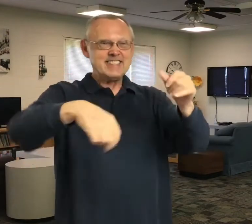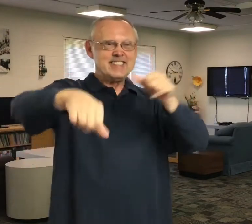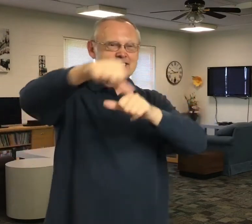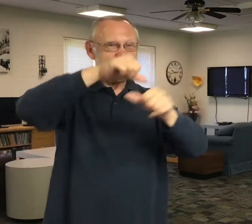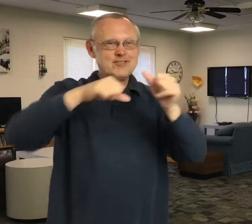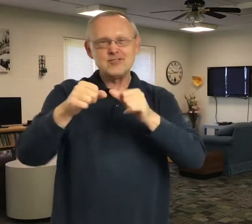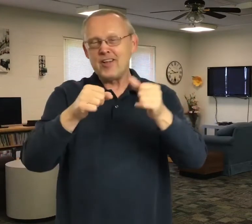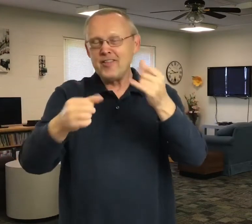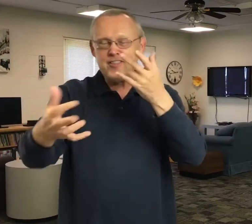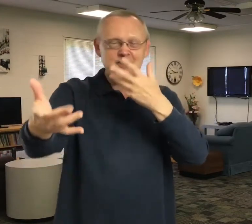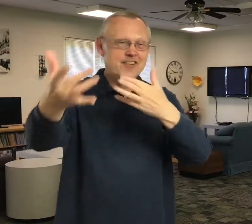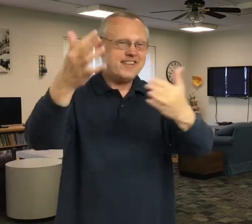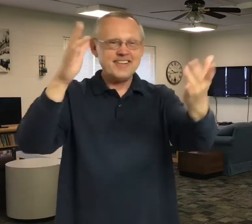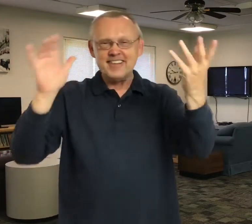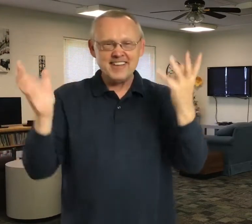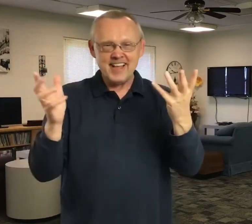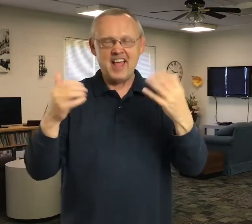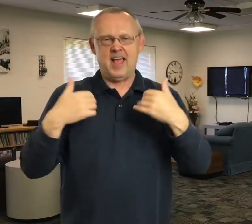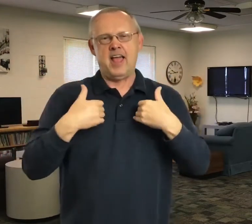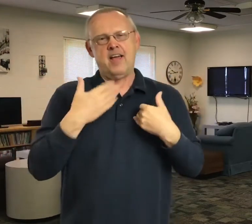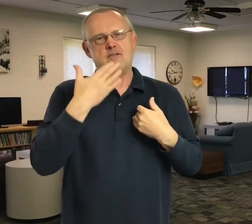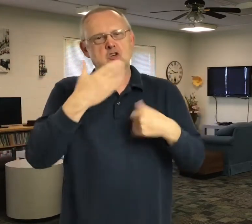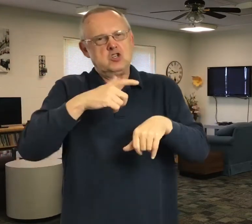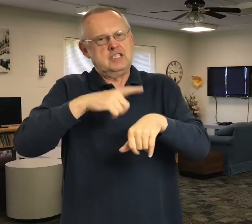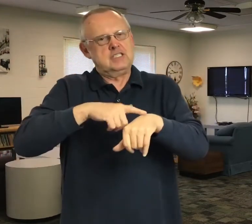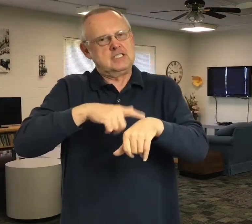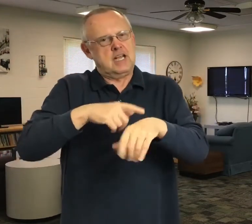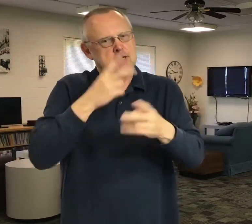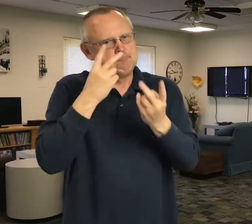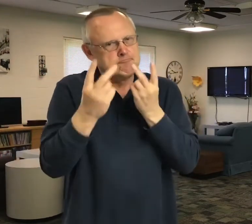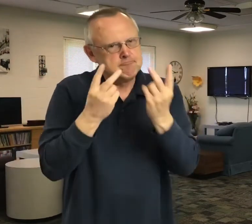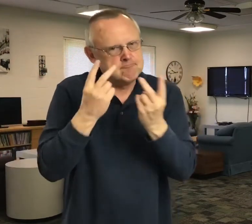to reunite and enjoy visiting with one another.